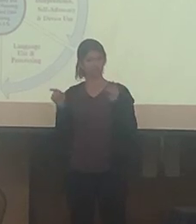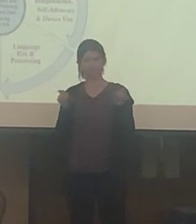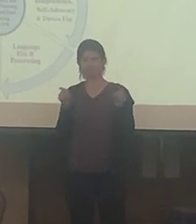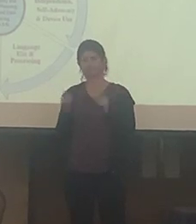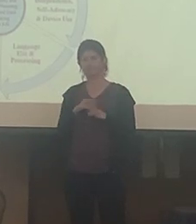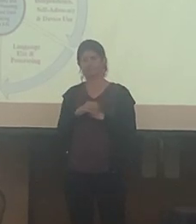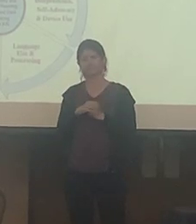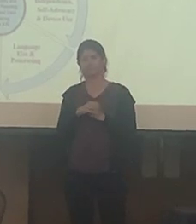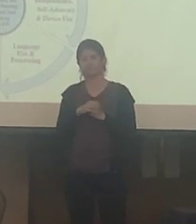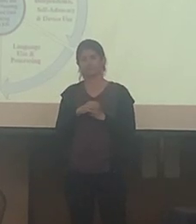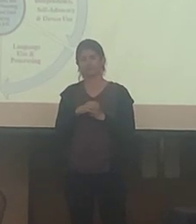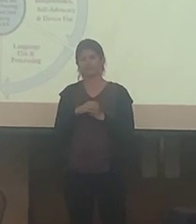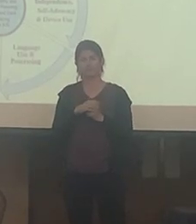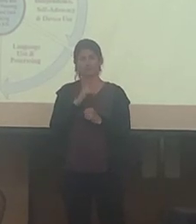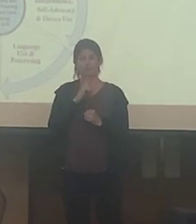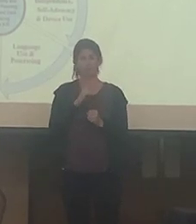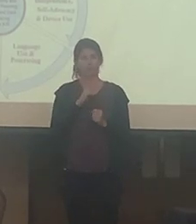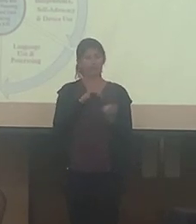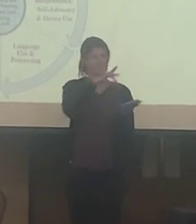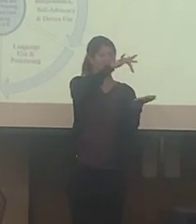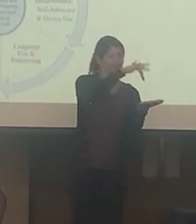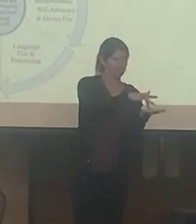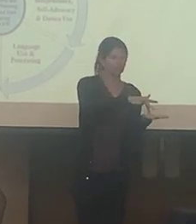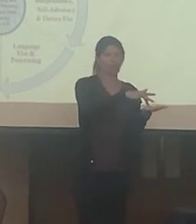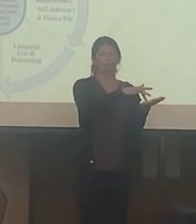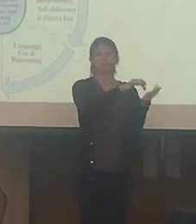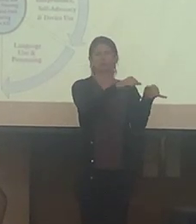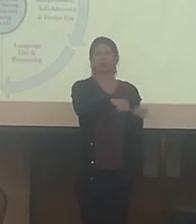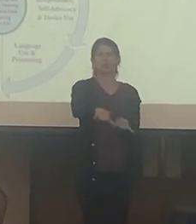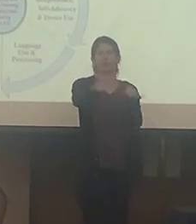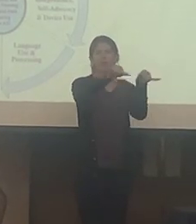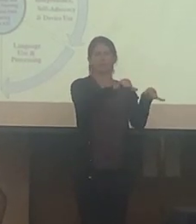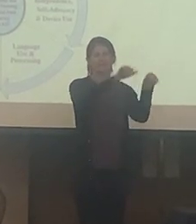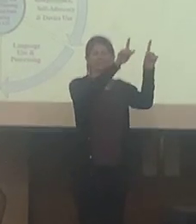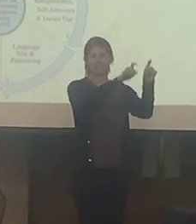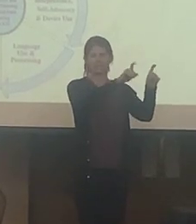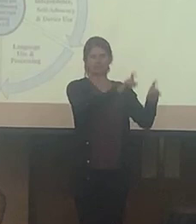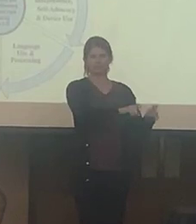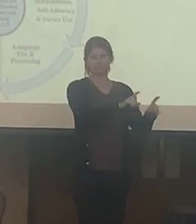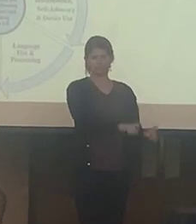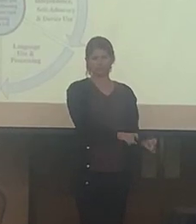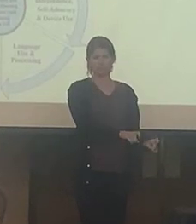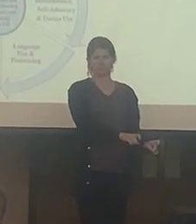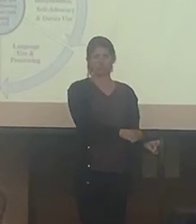the center has their tests that they need to do for their processes and we're asking that hey